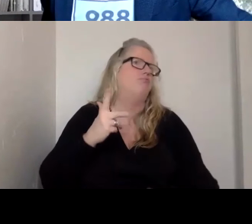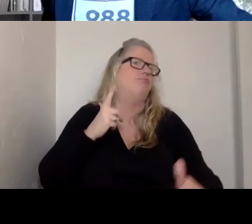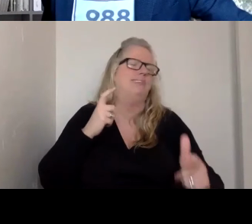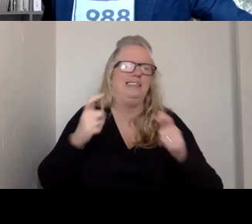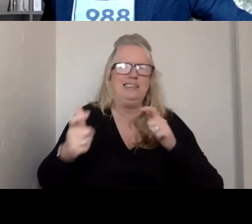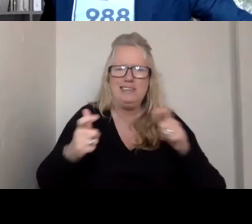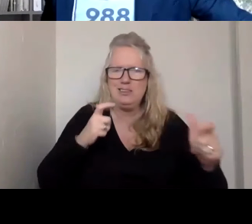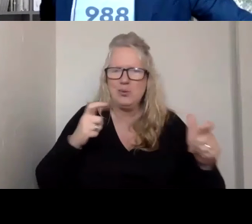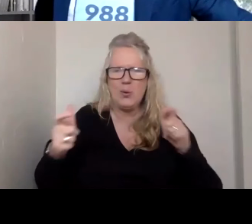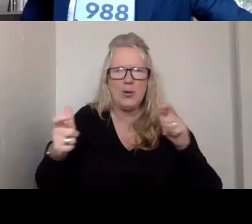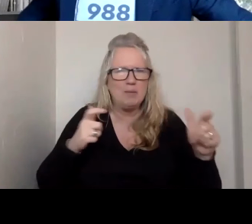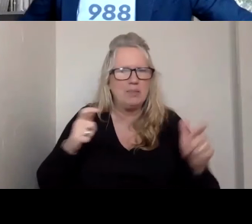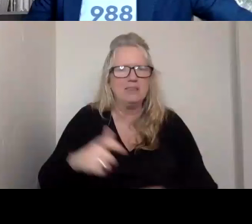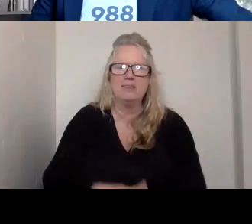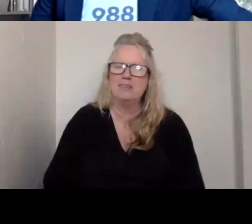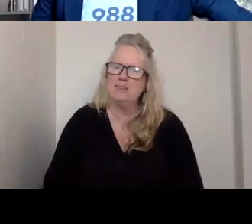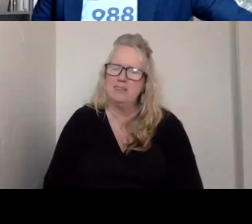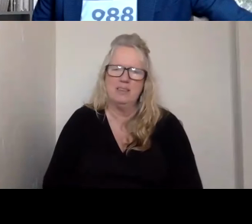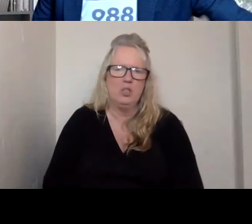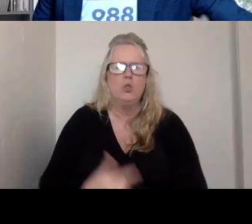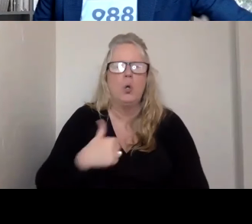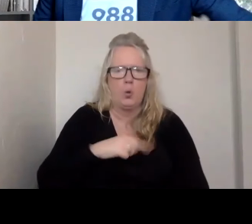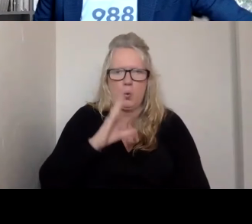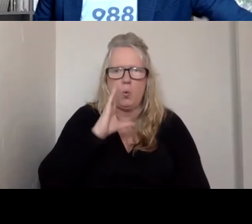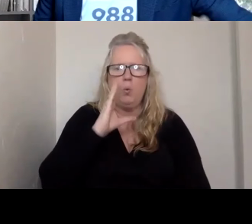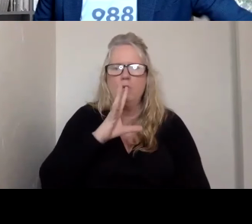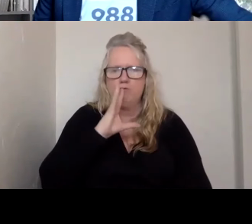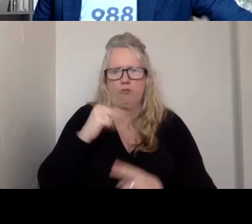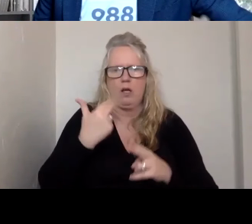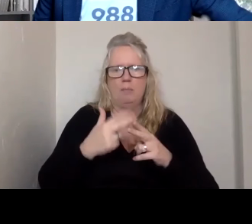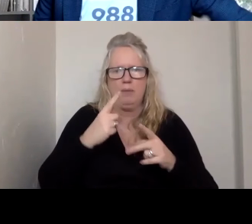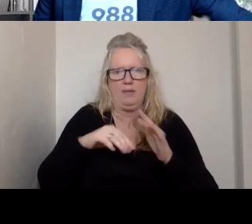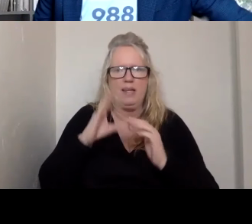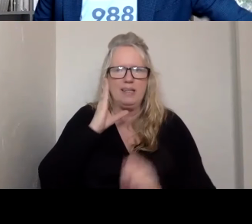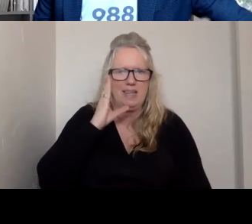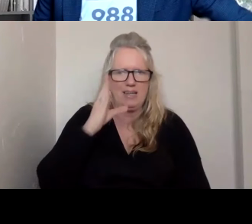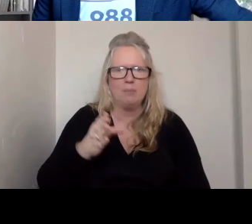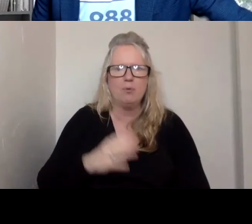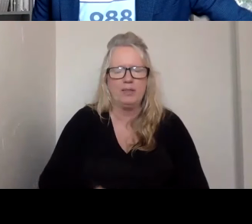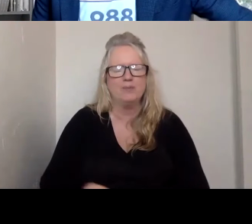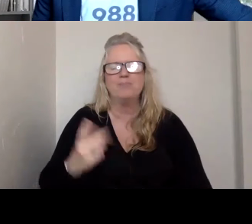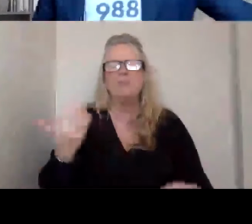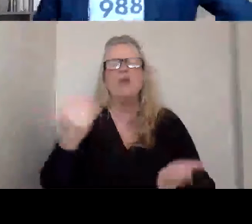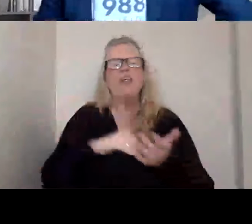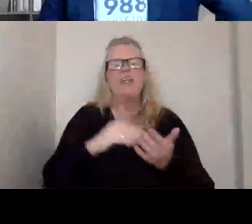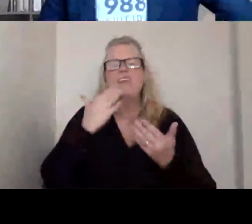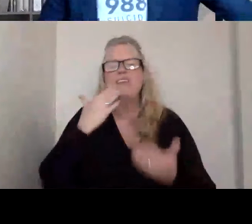WE ARE GOING TO TALK ABOUT THAT IN COMING WEEKS. AGAIN, THANK YOU SO MUCH FOR JOINING US.